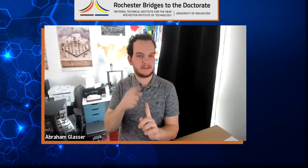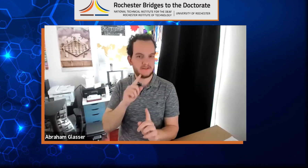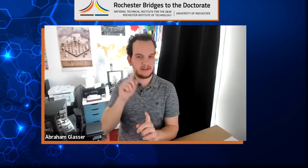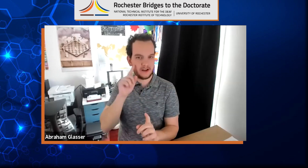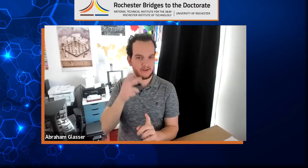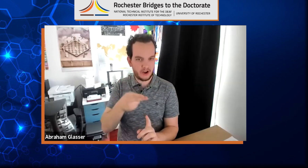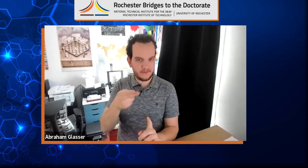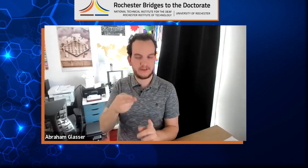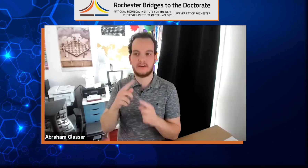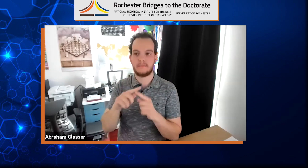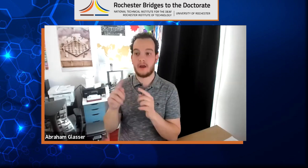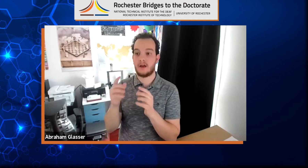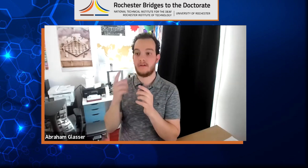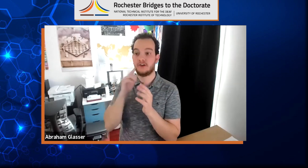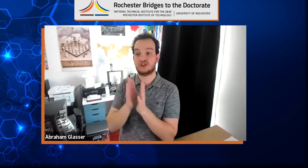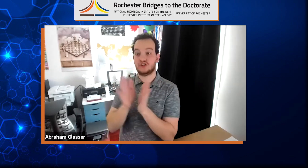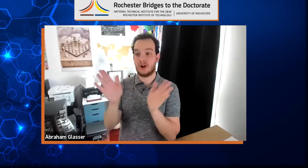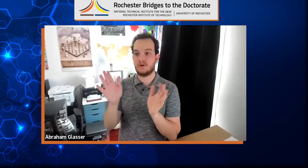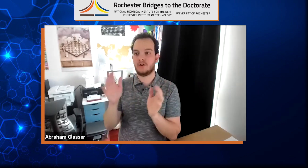and not specifically for Deaf and hard-of-hearing folks,